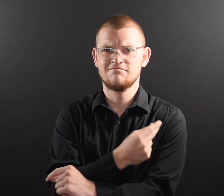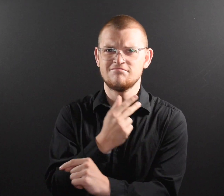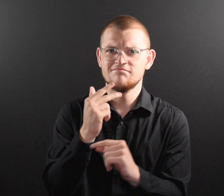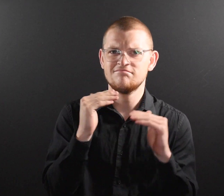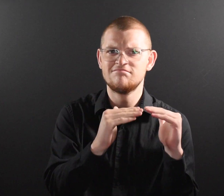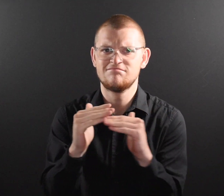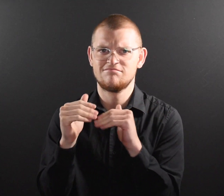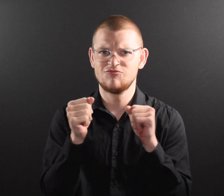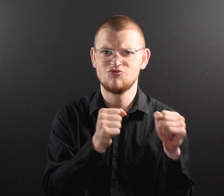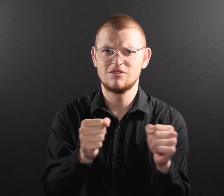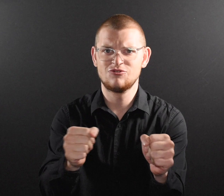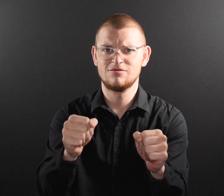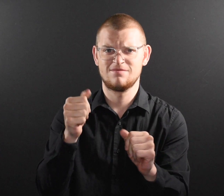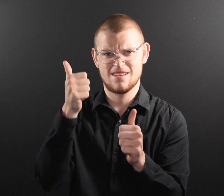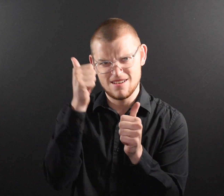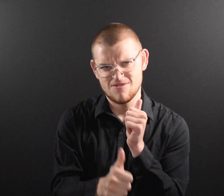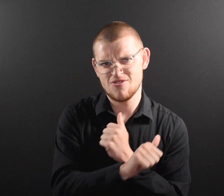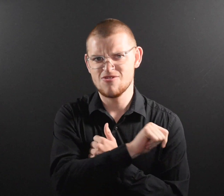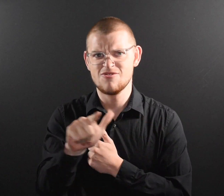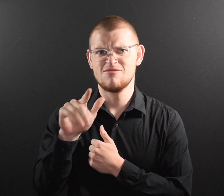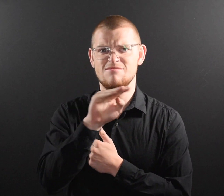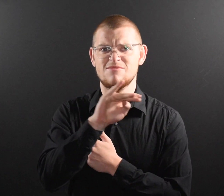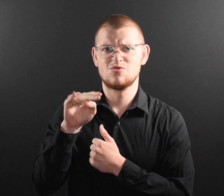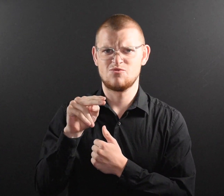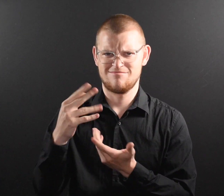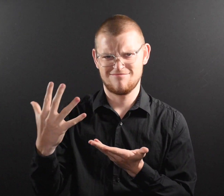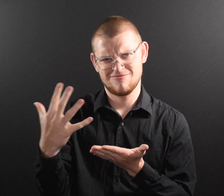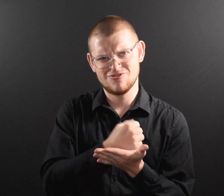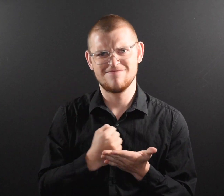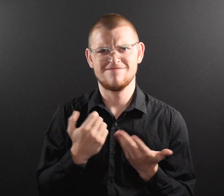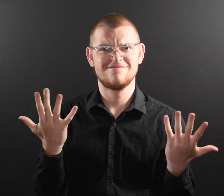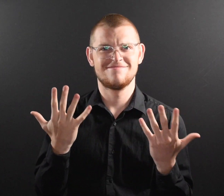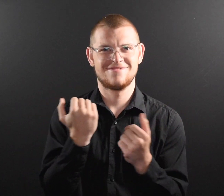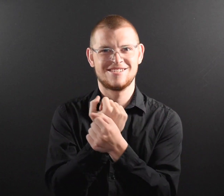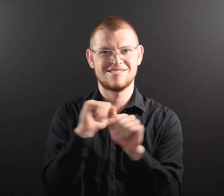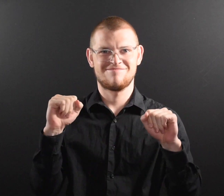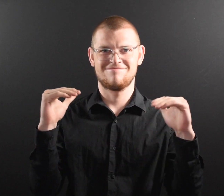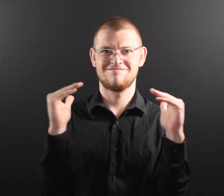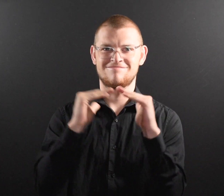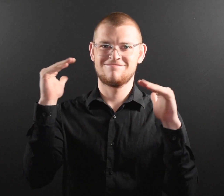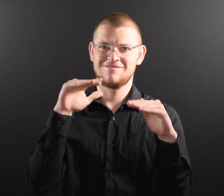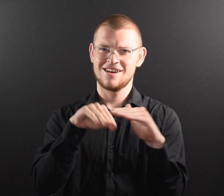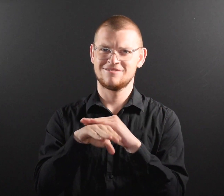and every single Minnesotan deserves safe and equitable access to the vaccine.